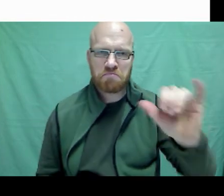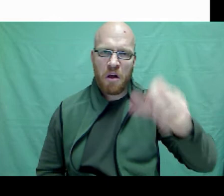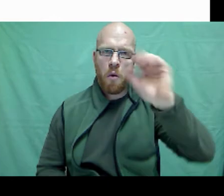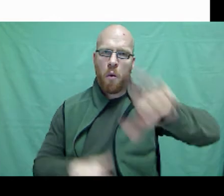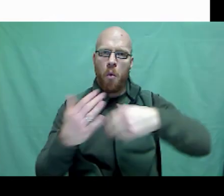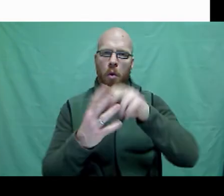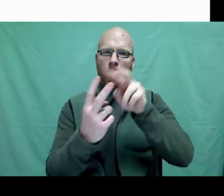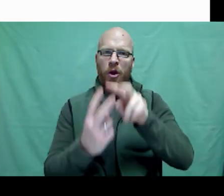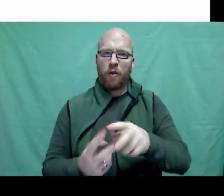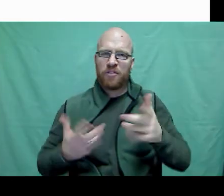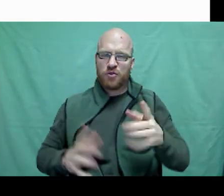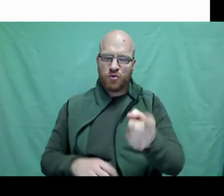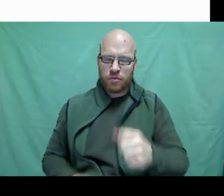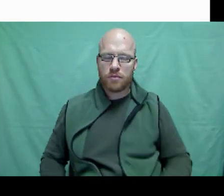Okay. Those are all the factors of 24.